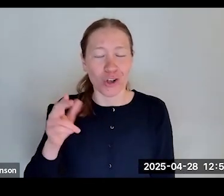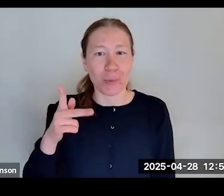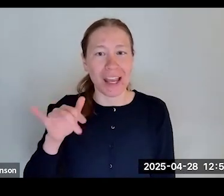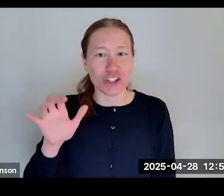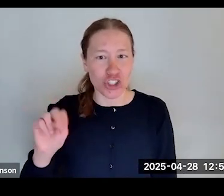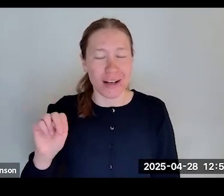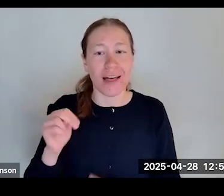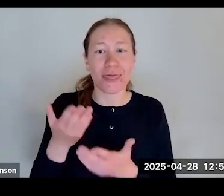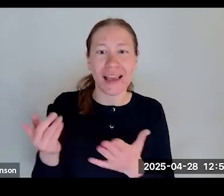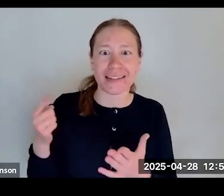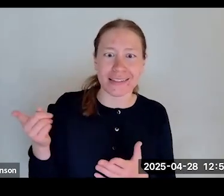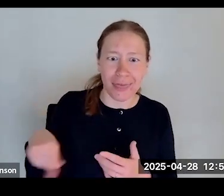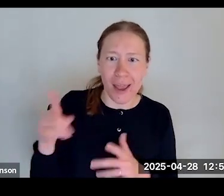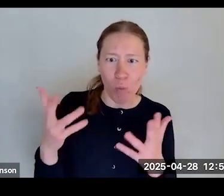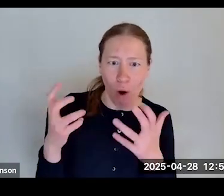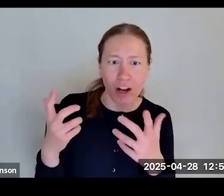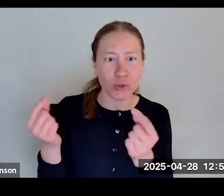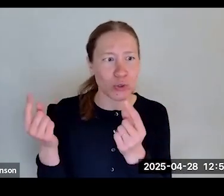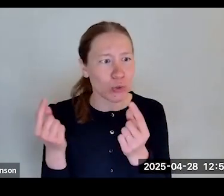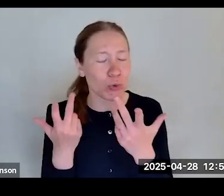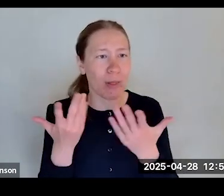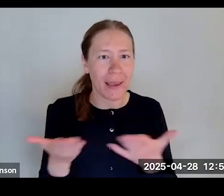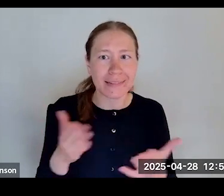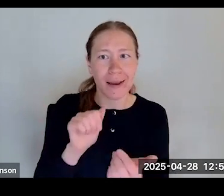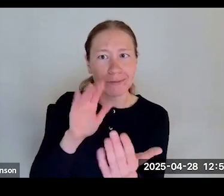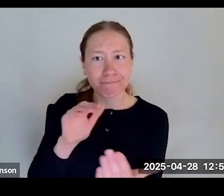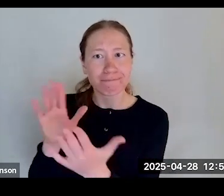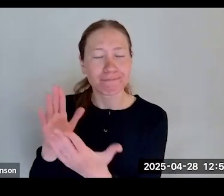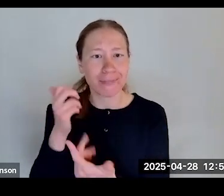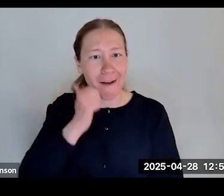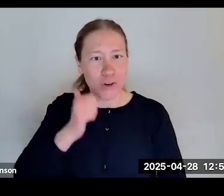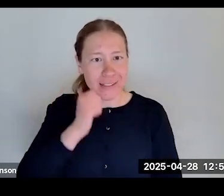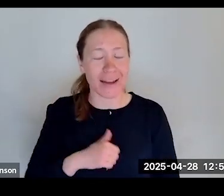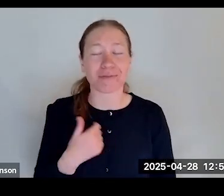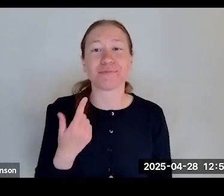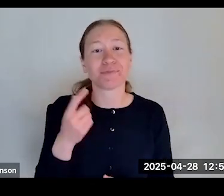And so that encompasses things like our jobs. So disability is the interaction